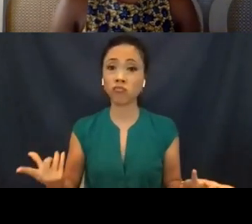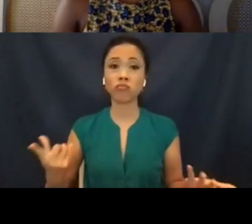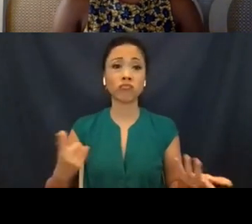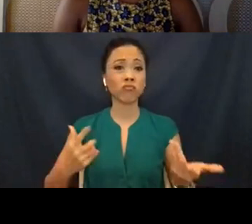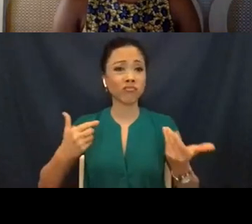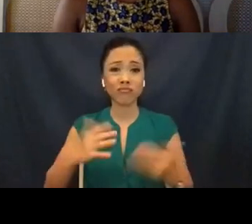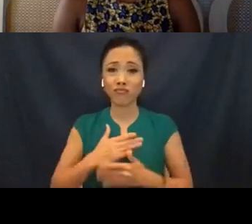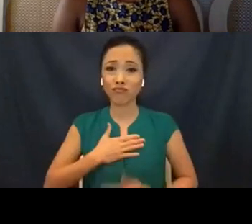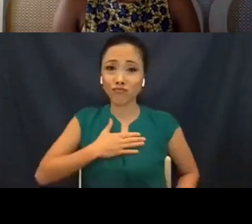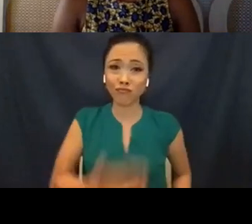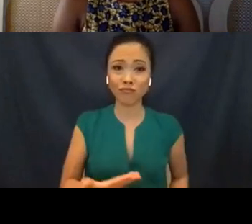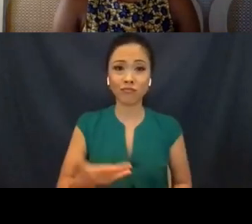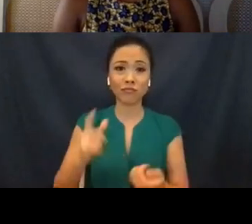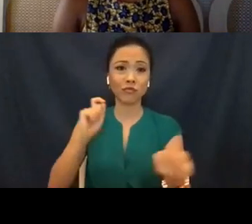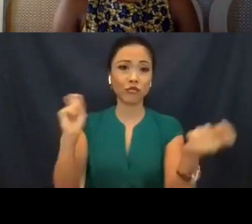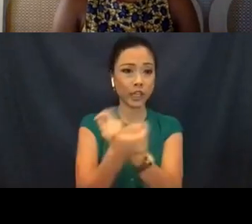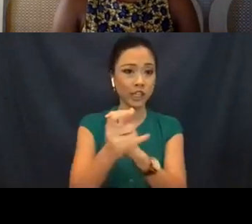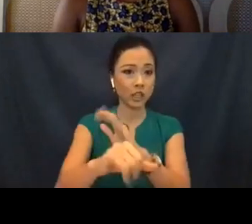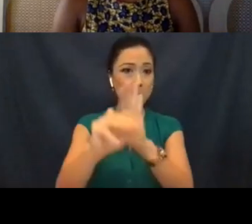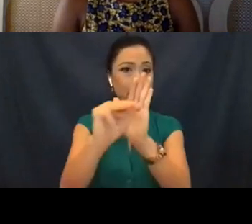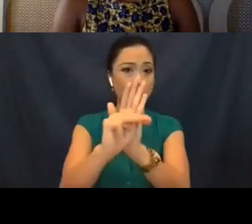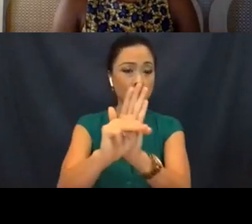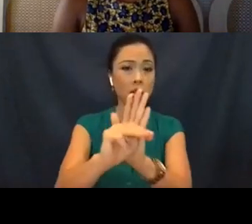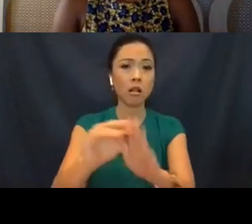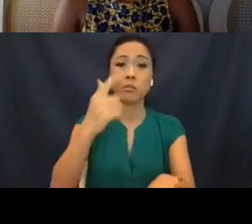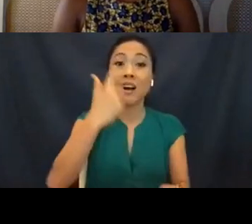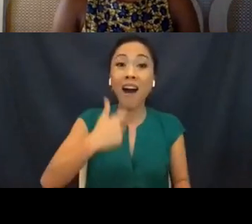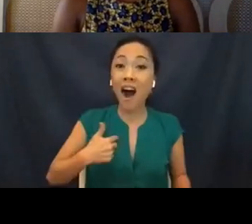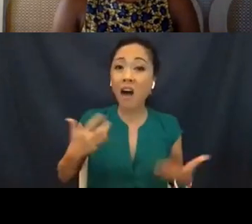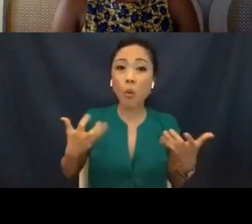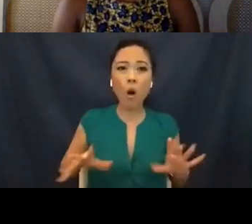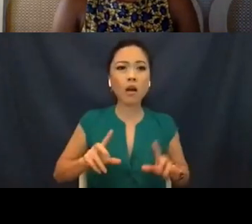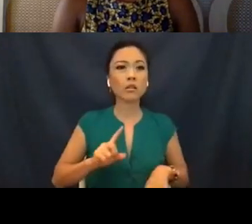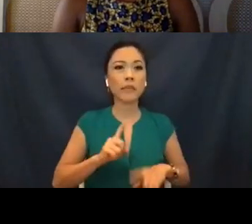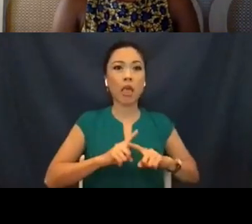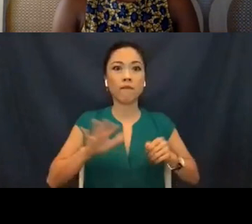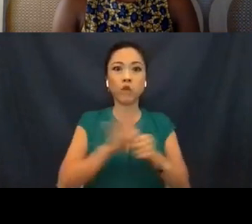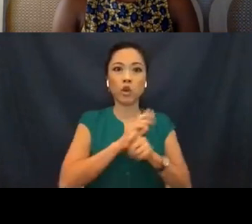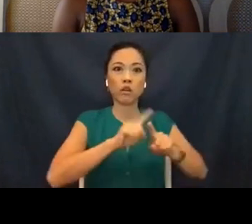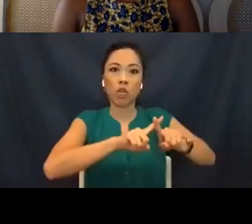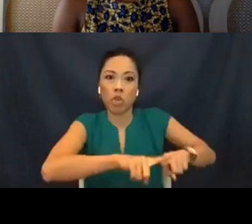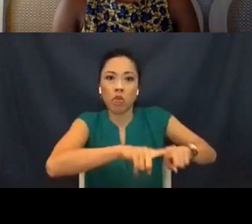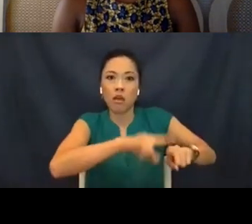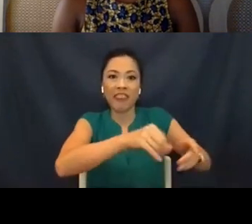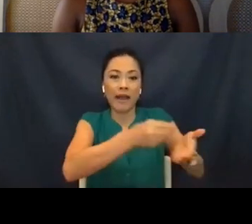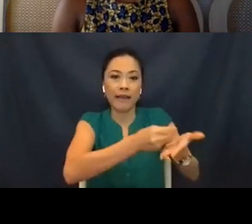want to be dependent on this income. It is going to be a minute for me to get to a place